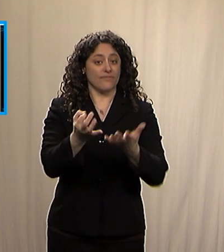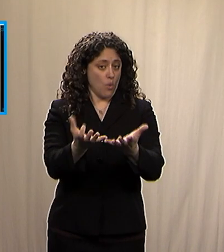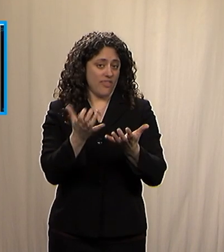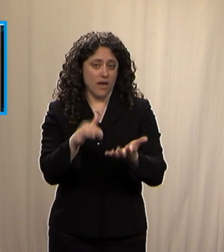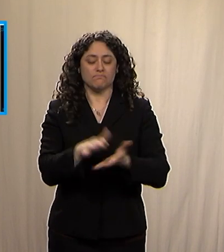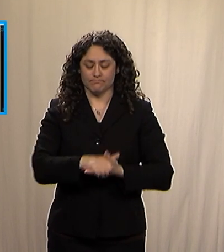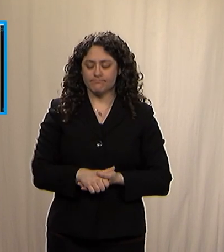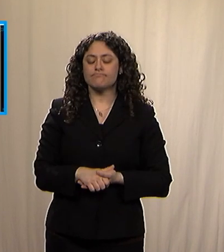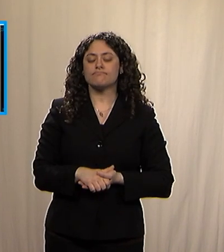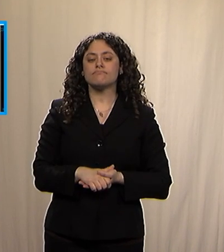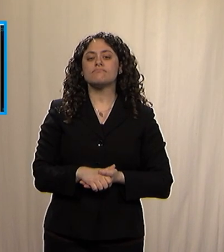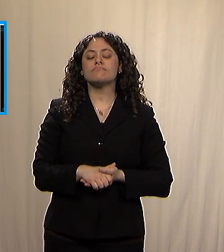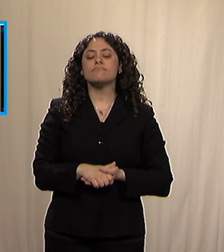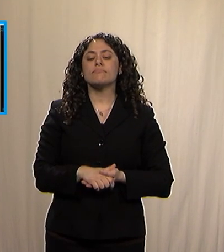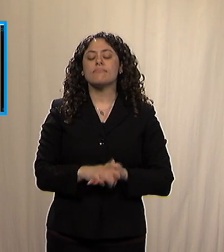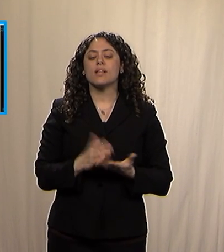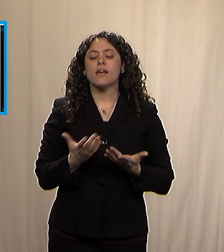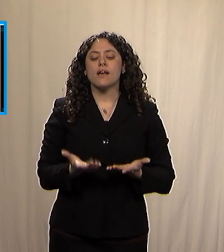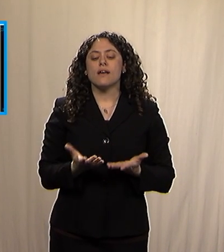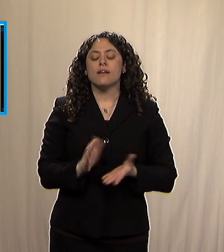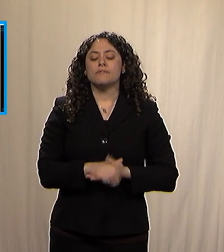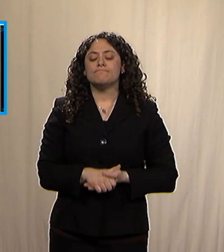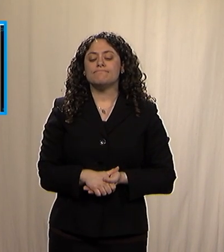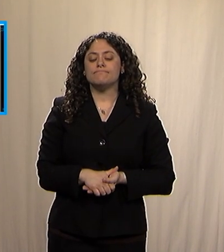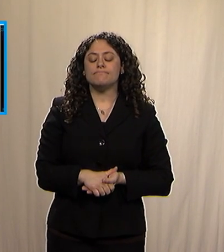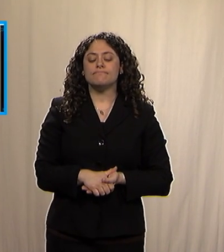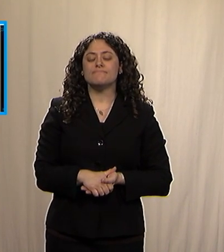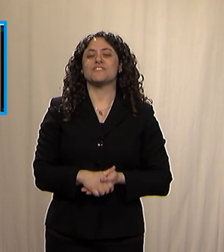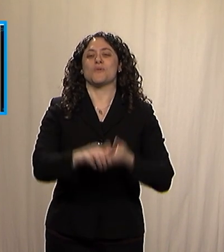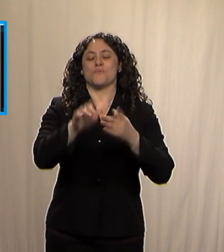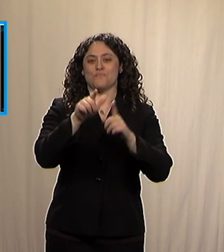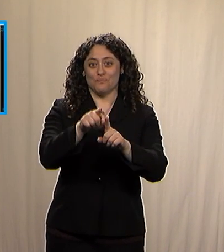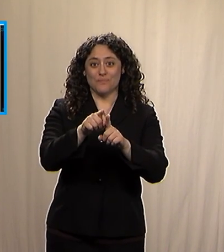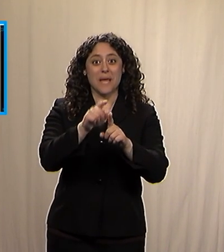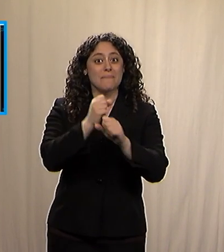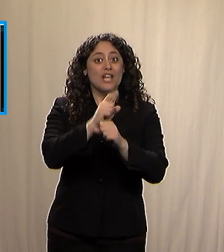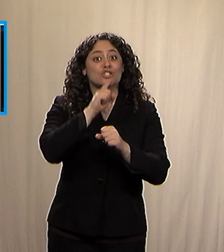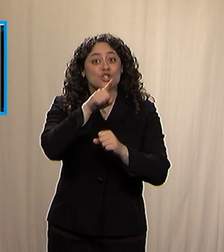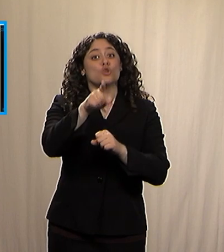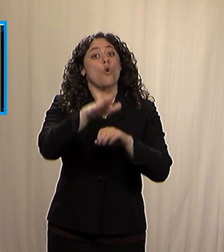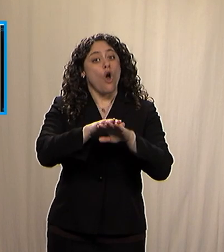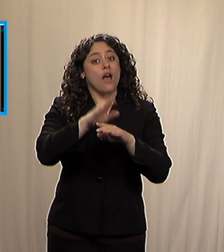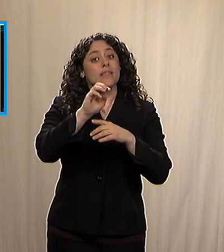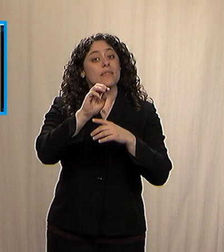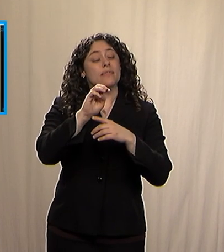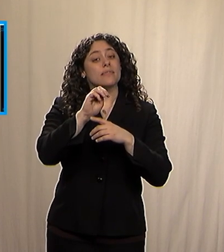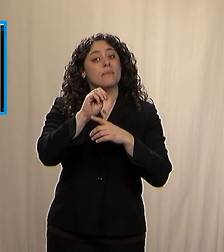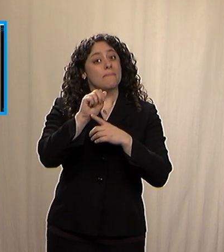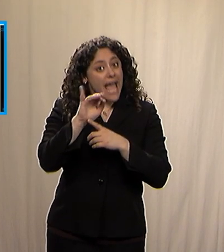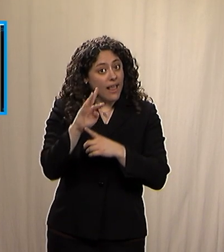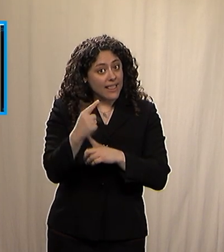Oh, make sure you're on the mailing list to get the announcements!